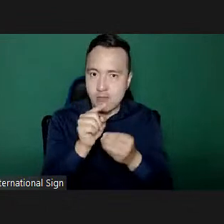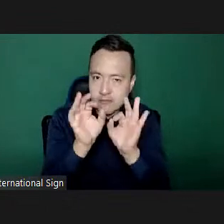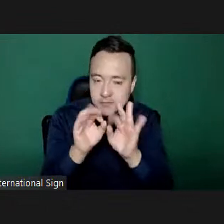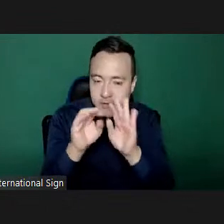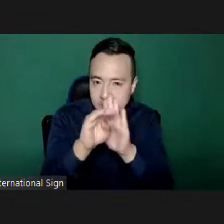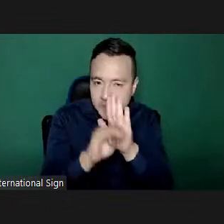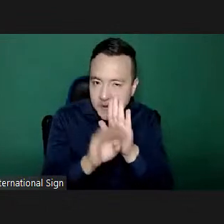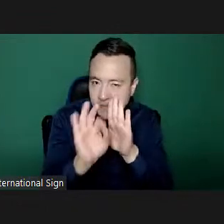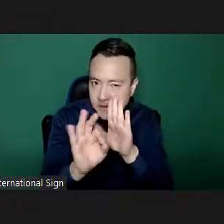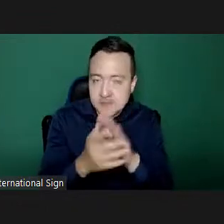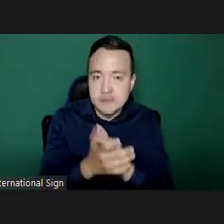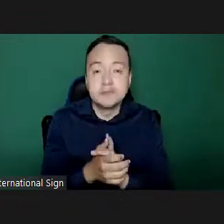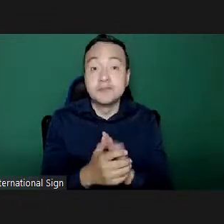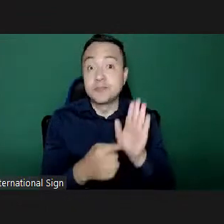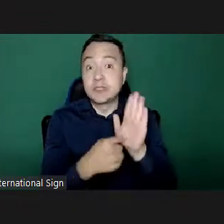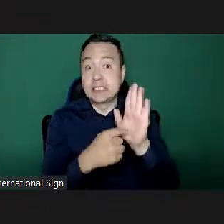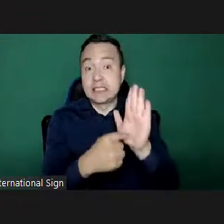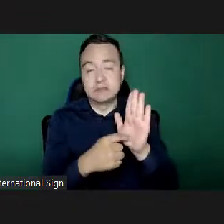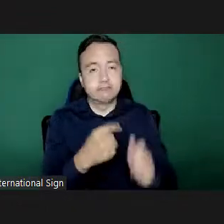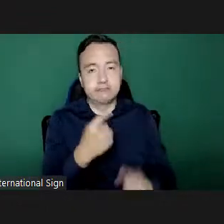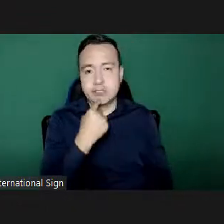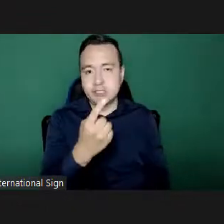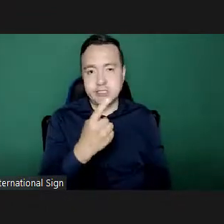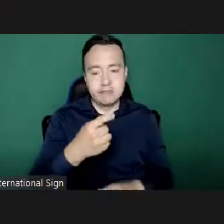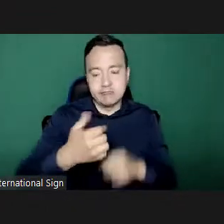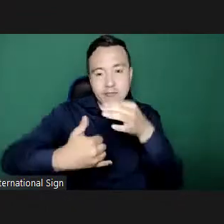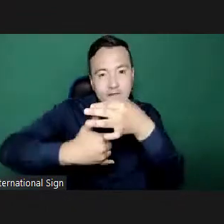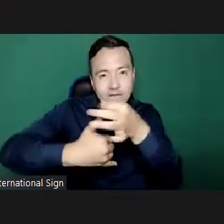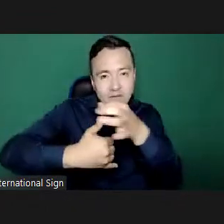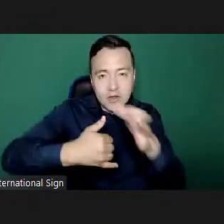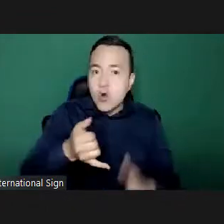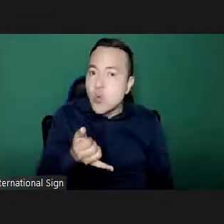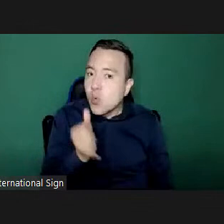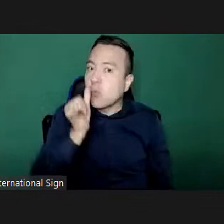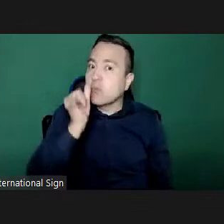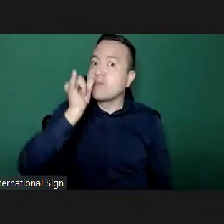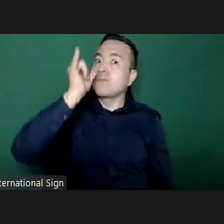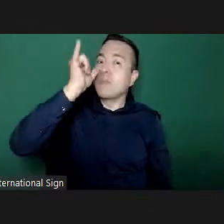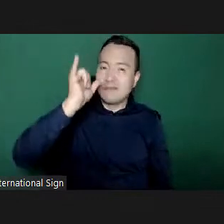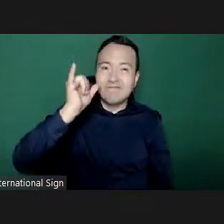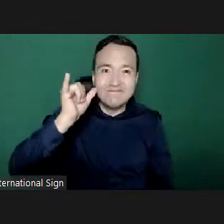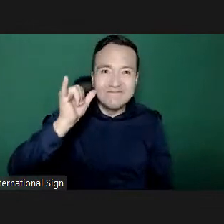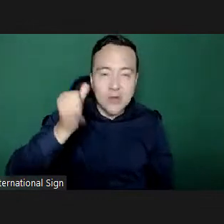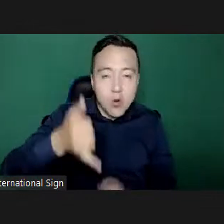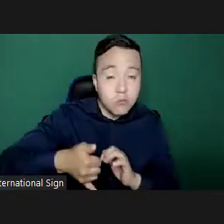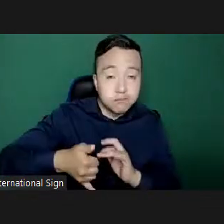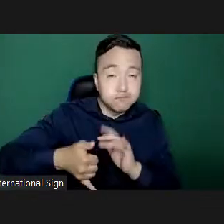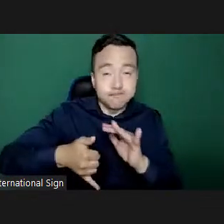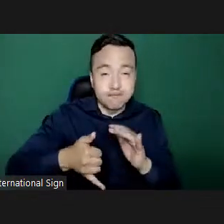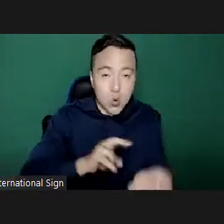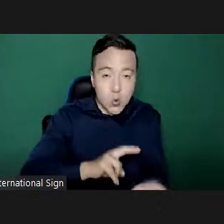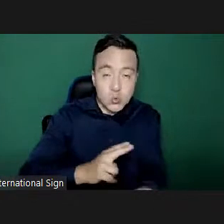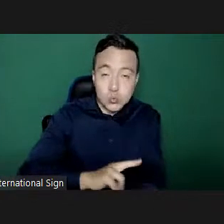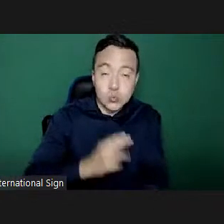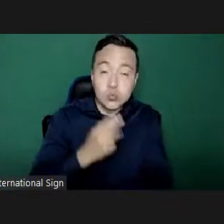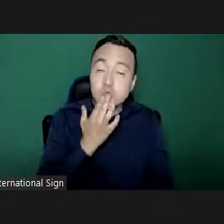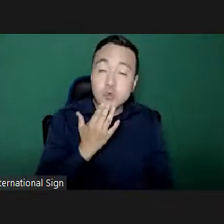part of driving healthier behavior, within our younger population. Next?